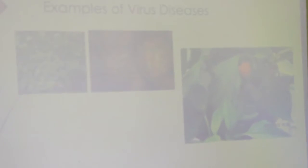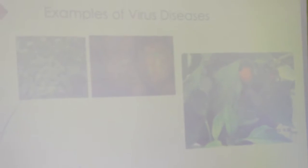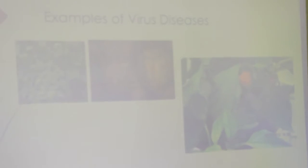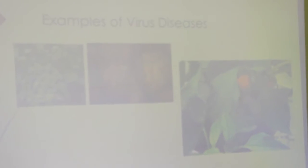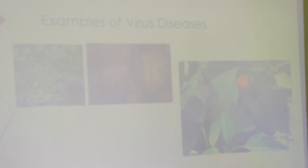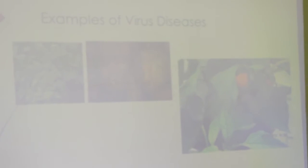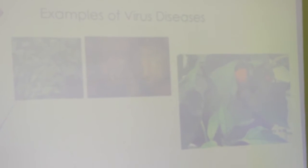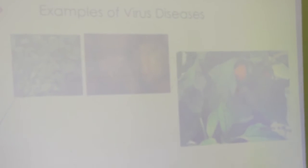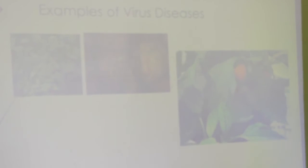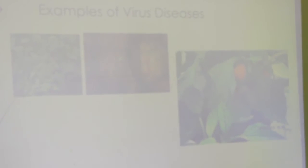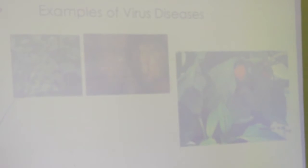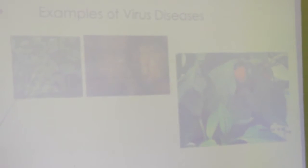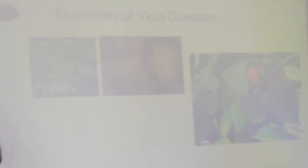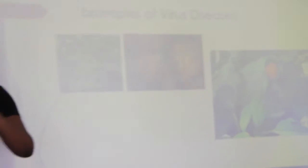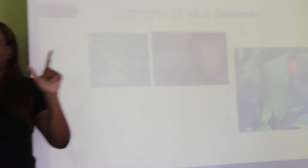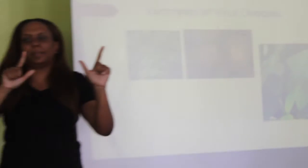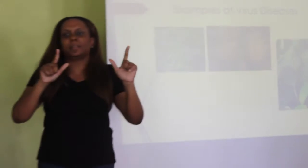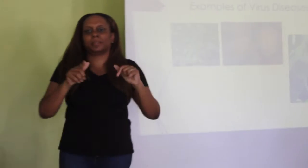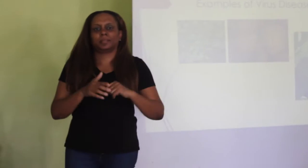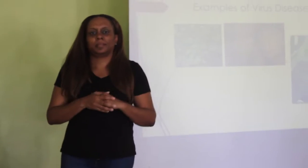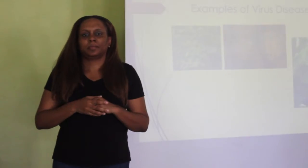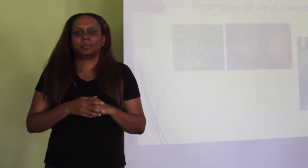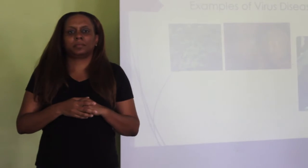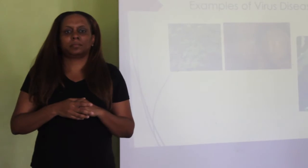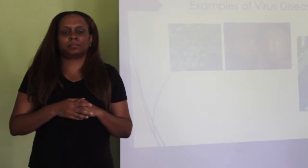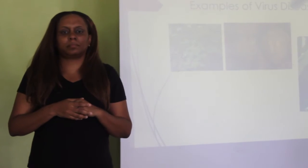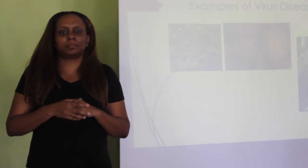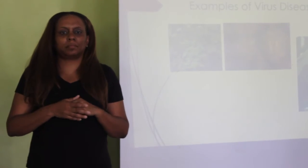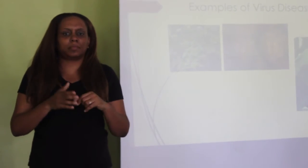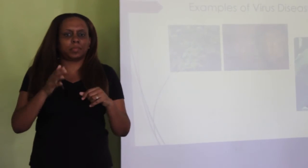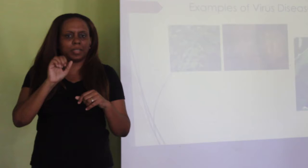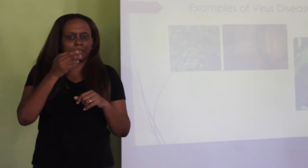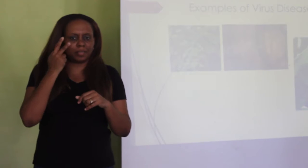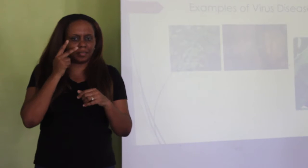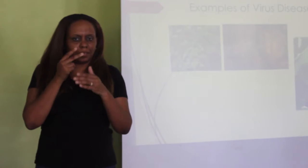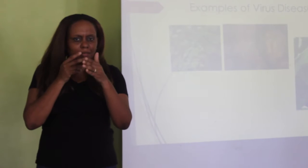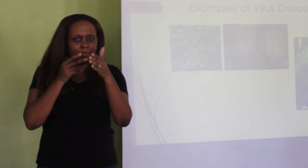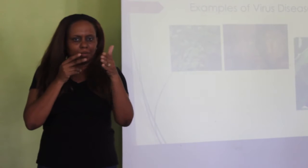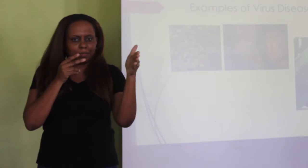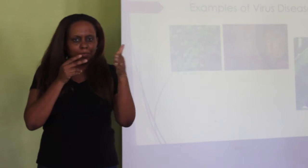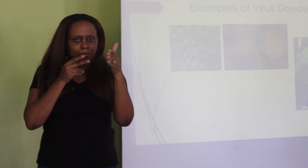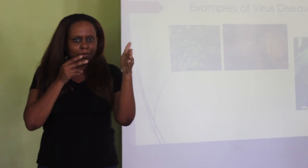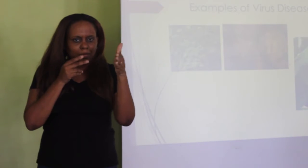identified a little better hole how the leaf should look and how it looks when it has rares